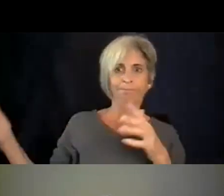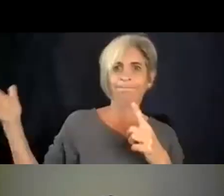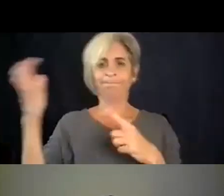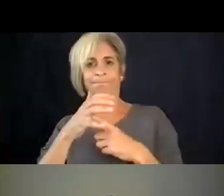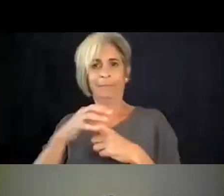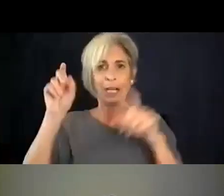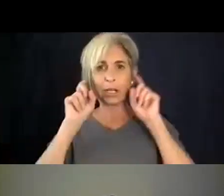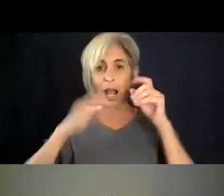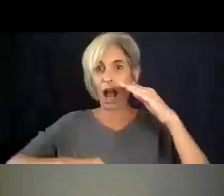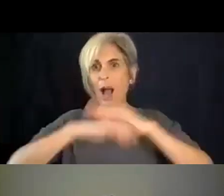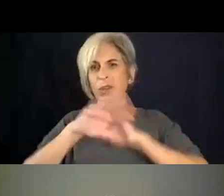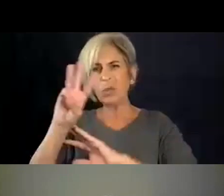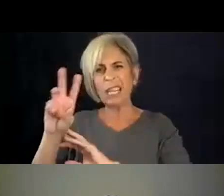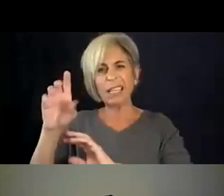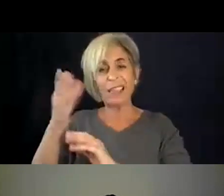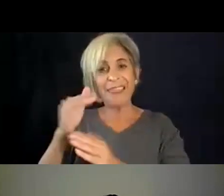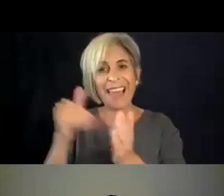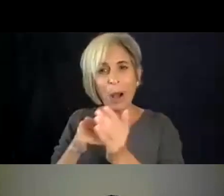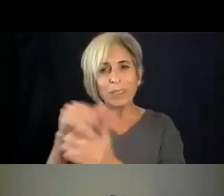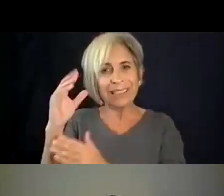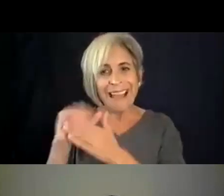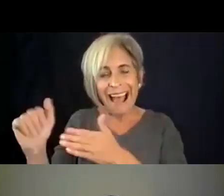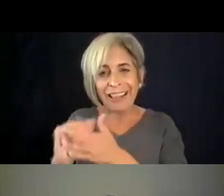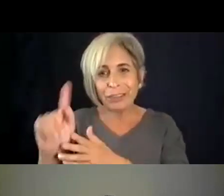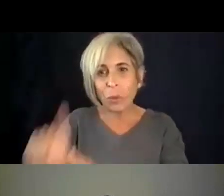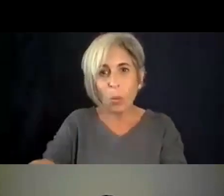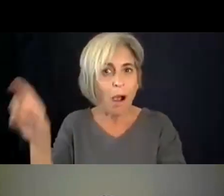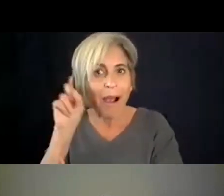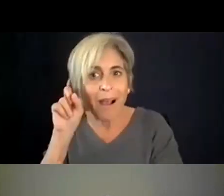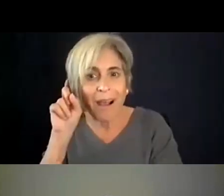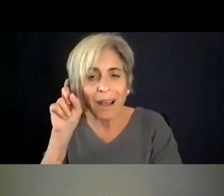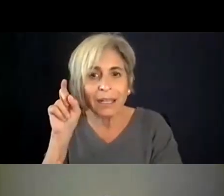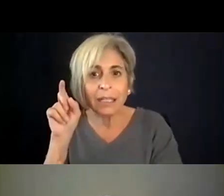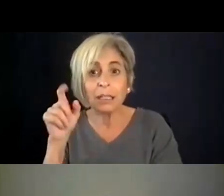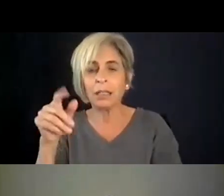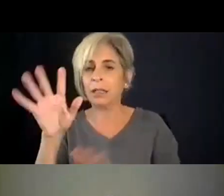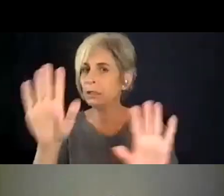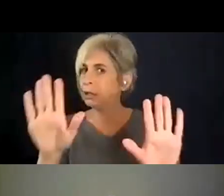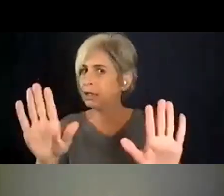A couple of things to keep in mind, these costs are not one time cost.